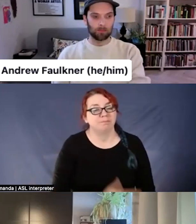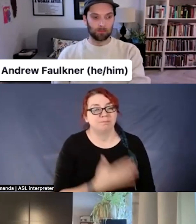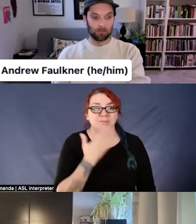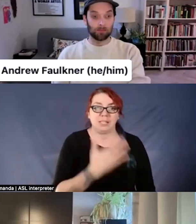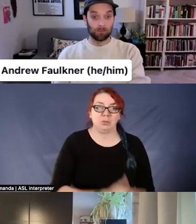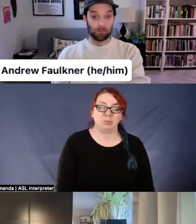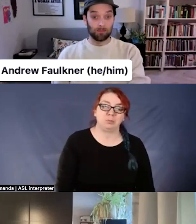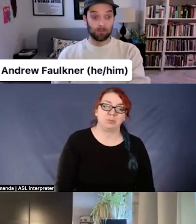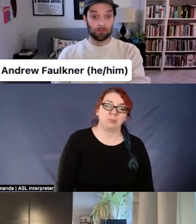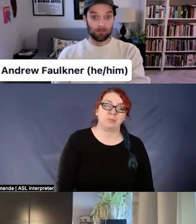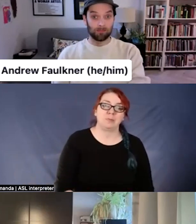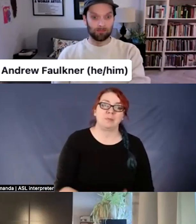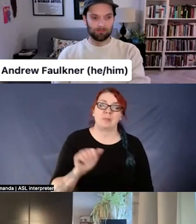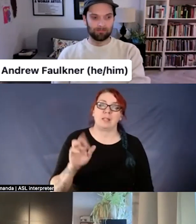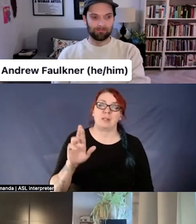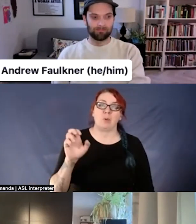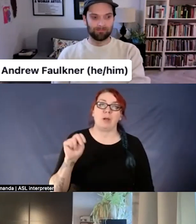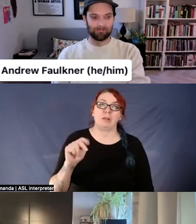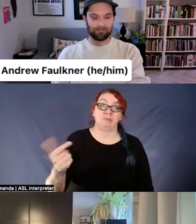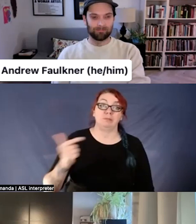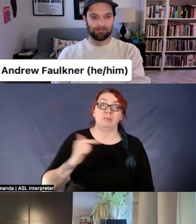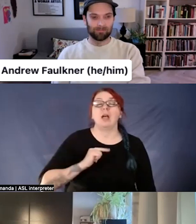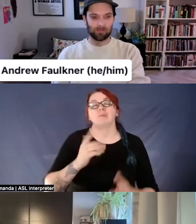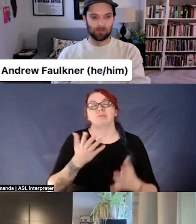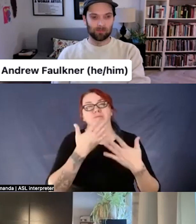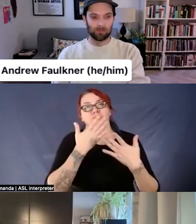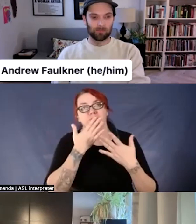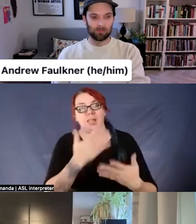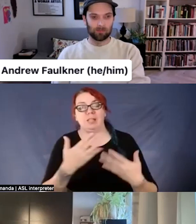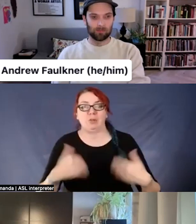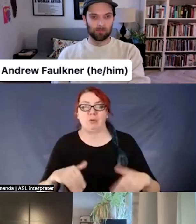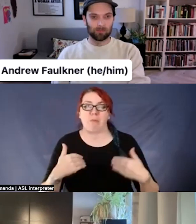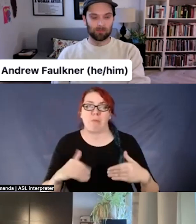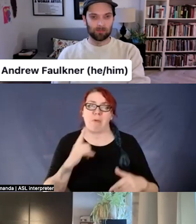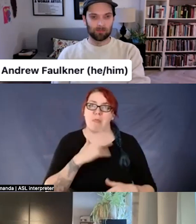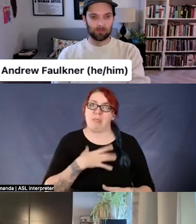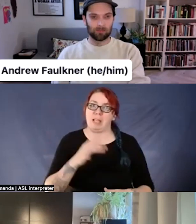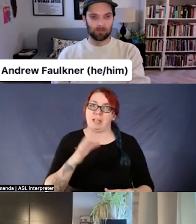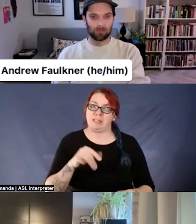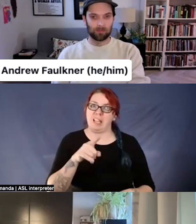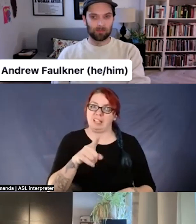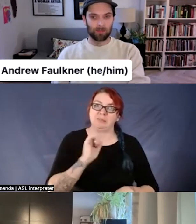there that I need to swap out for the ham-fisted solution that I've built for my own workflow.